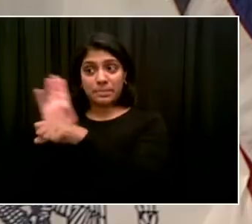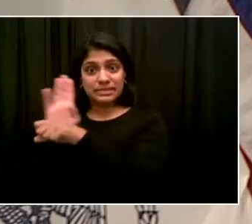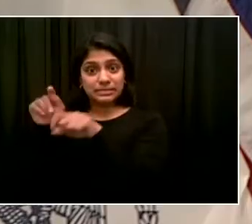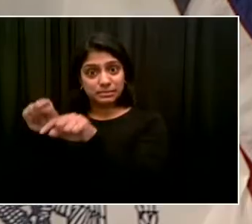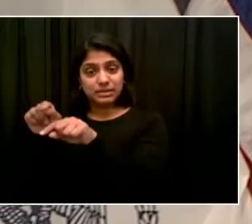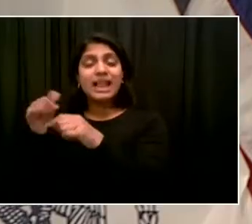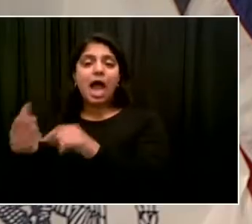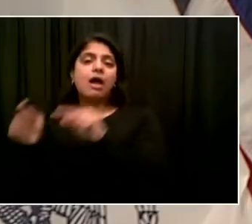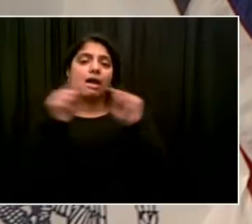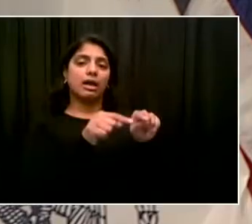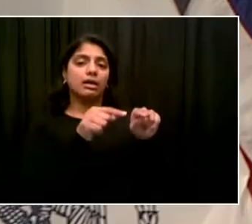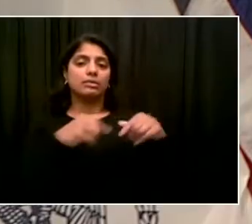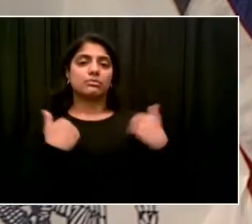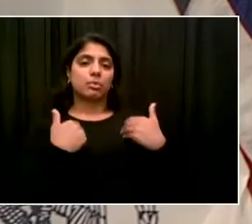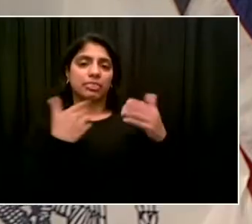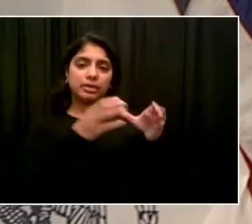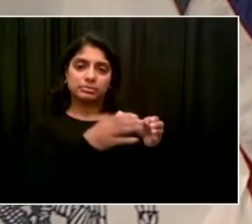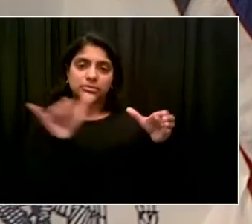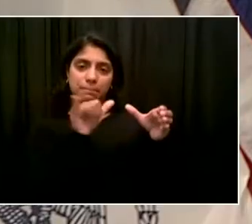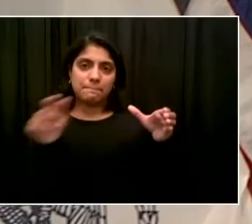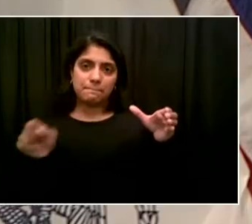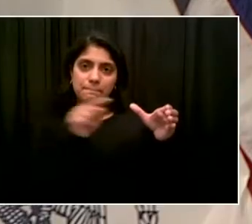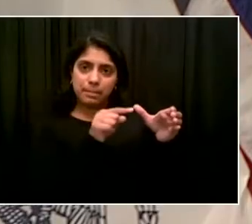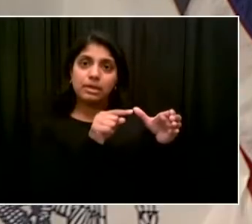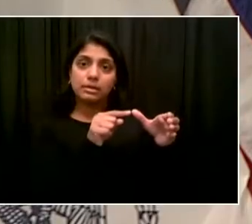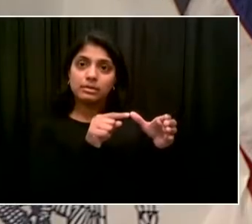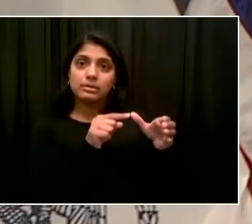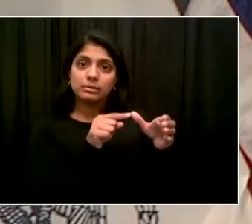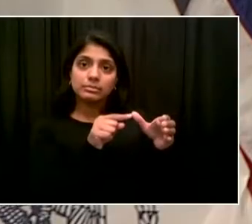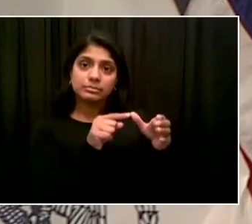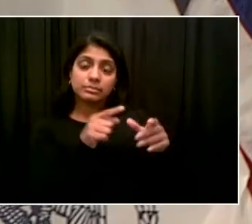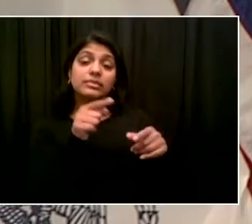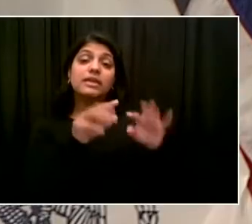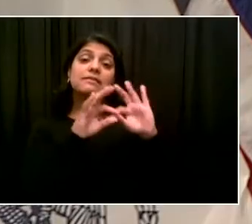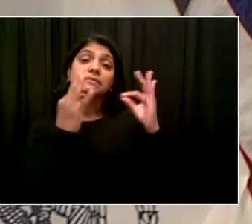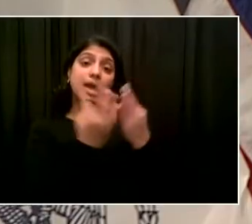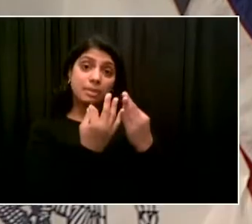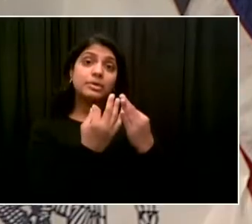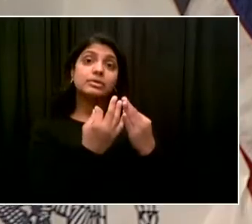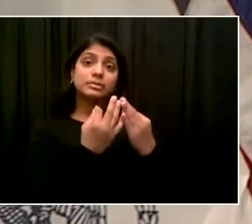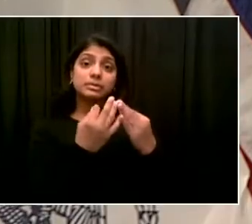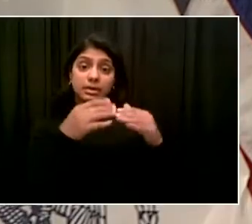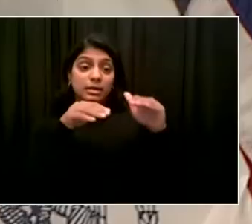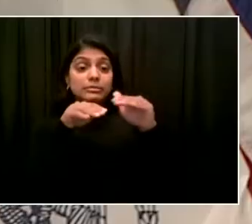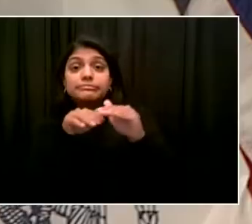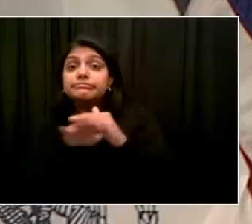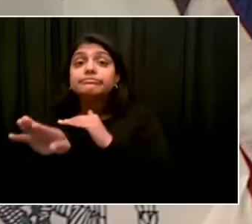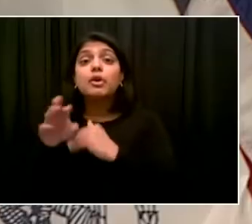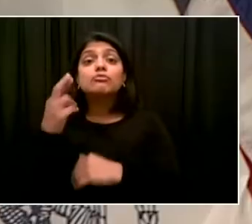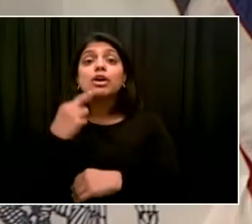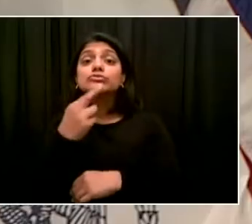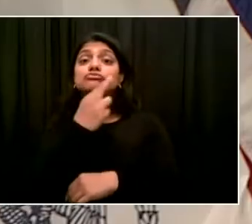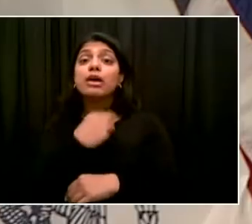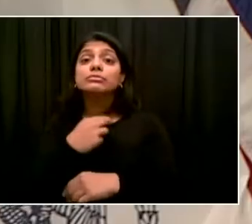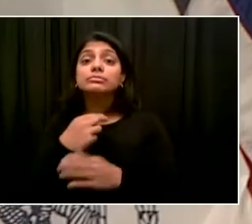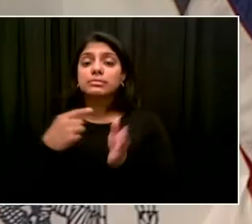WITH KEY 2 NYC, WITH INDOOR DINING,